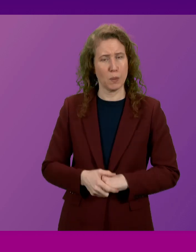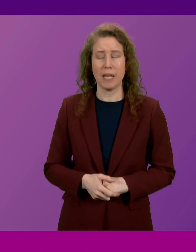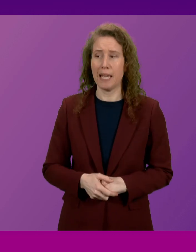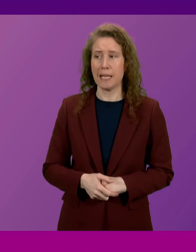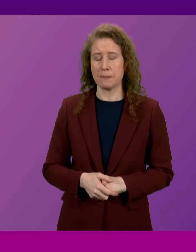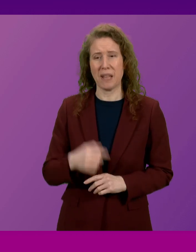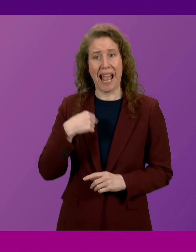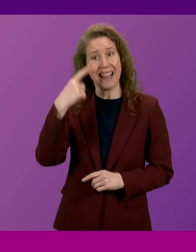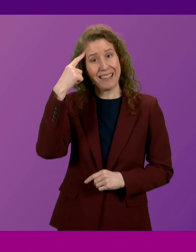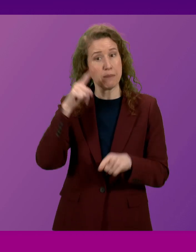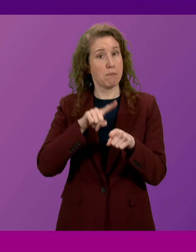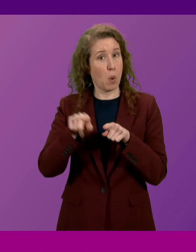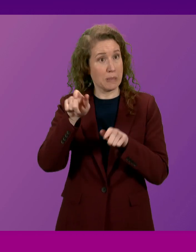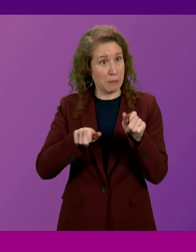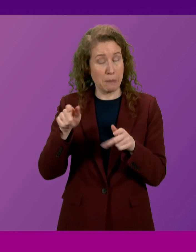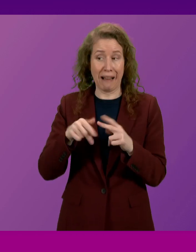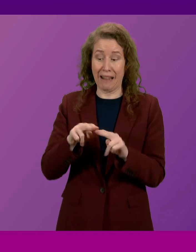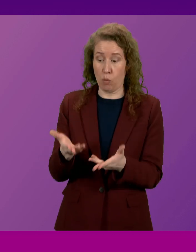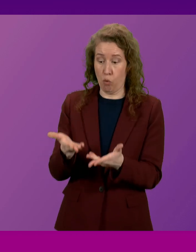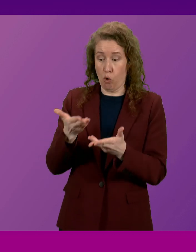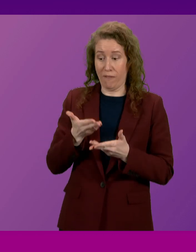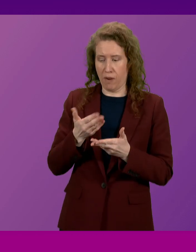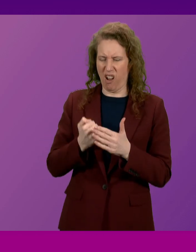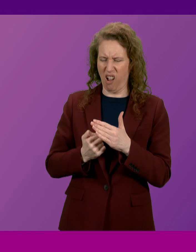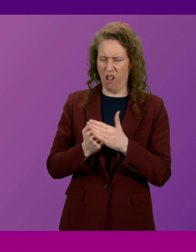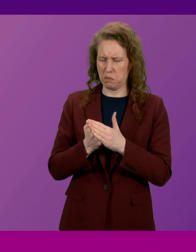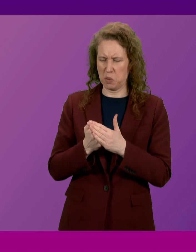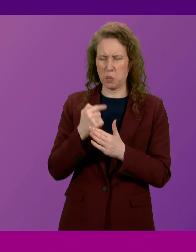I think that most people who were offered up to £250—because it is only up to £250—off